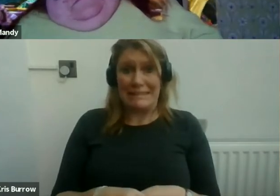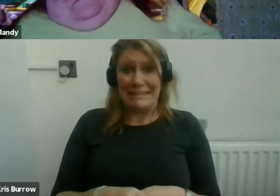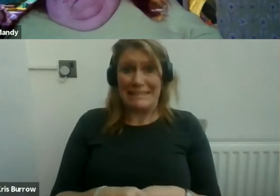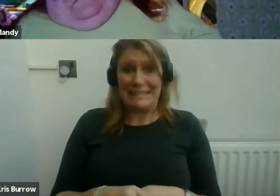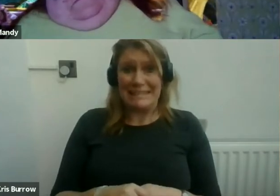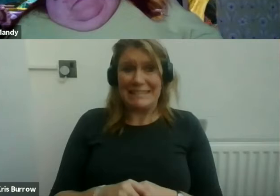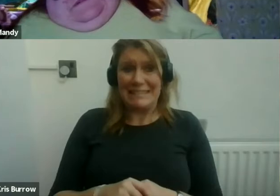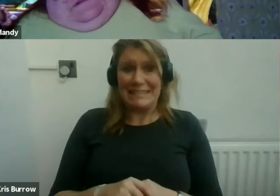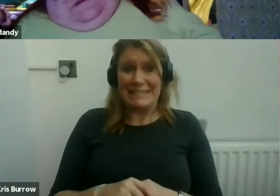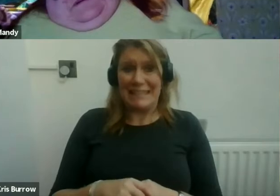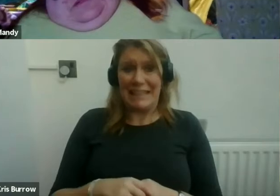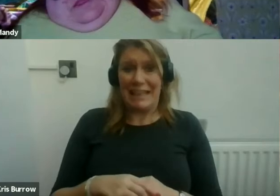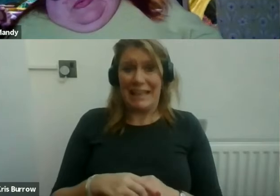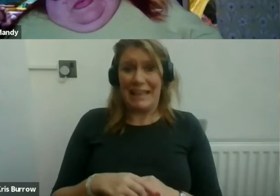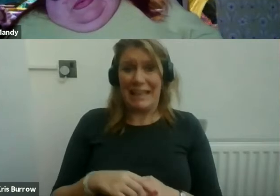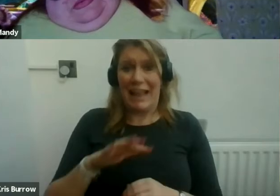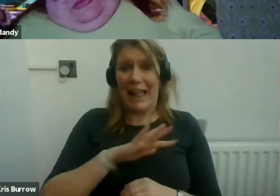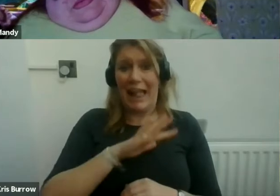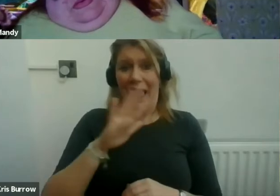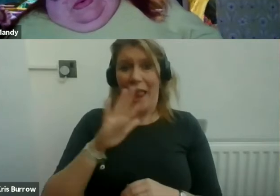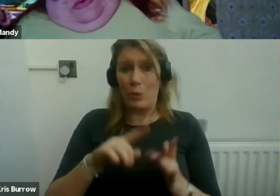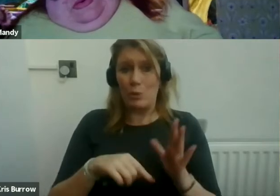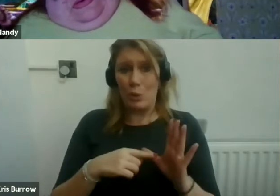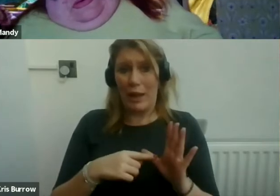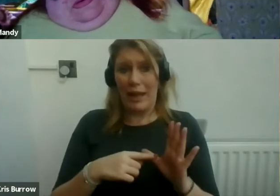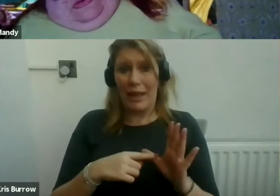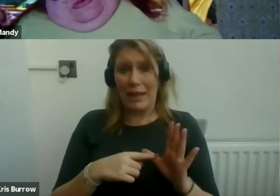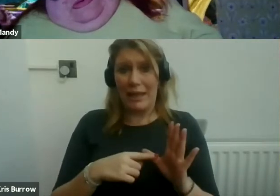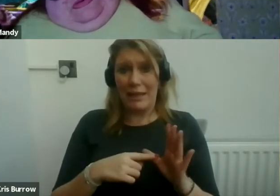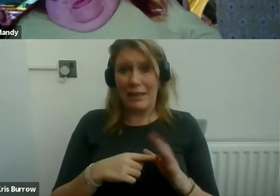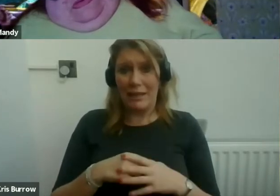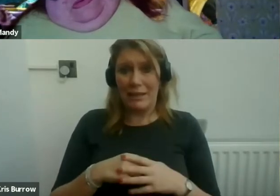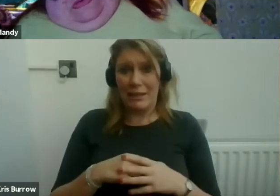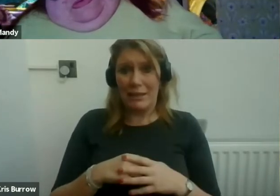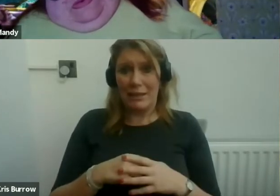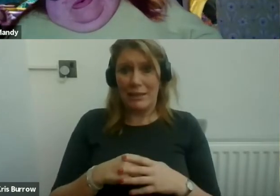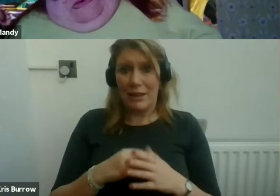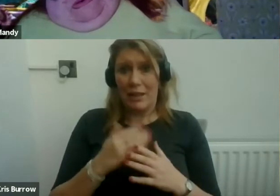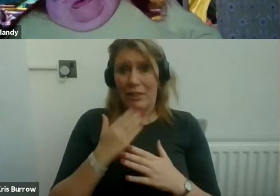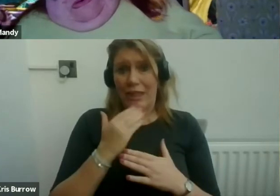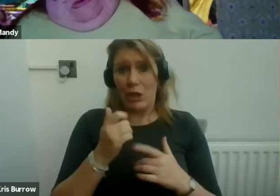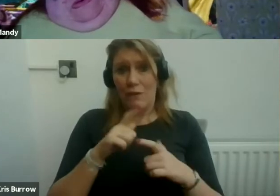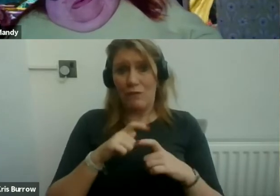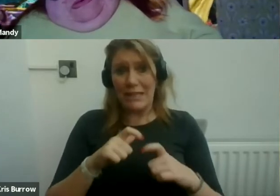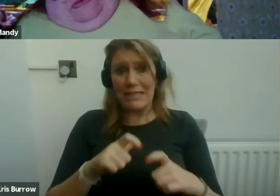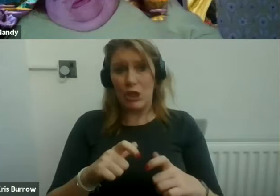Thank you for continuing without me.